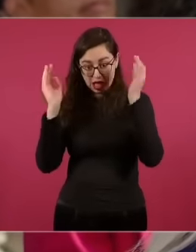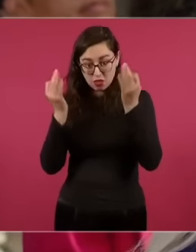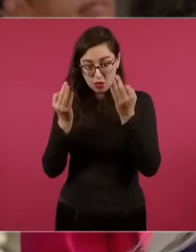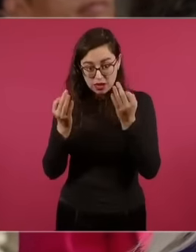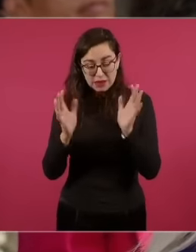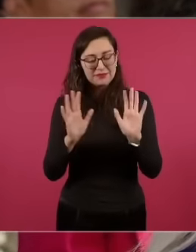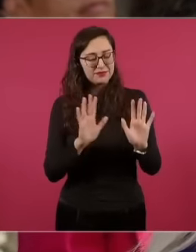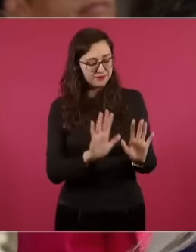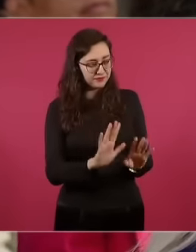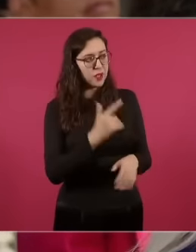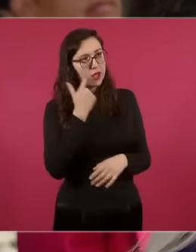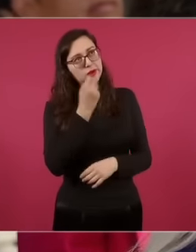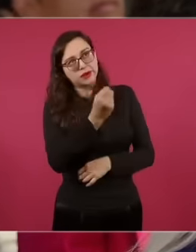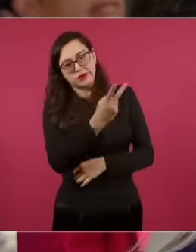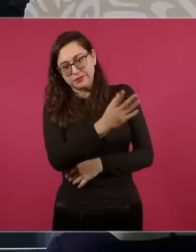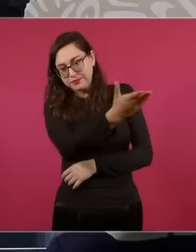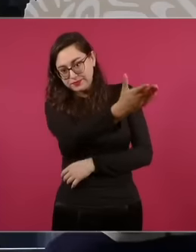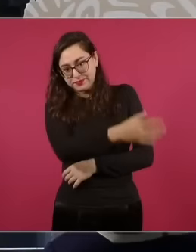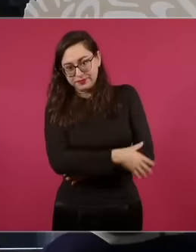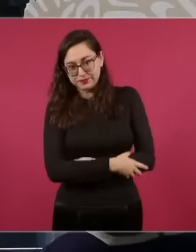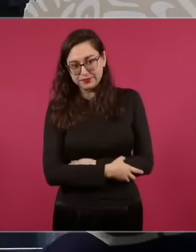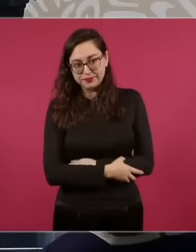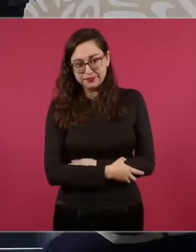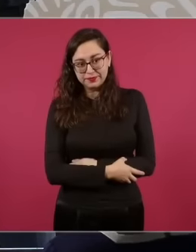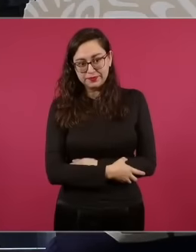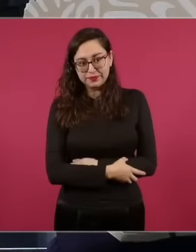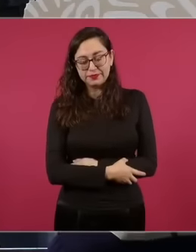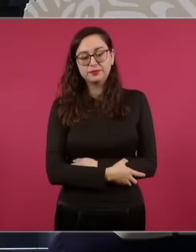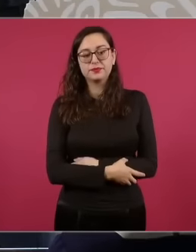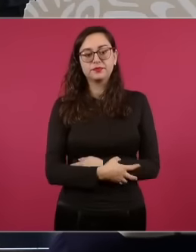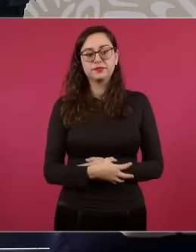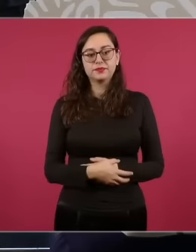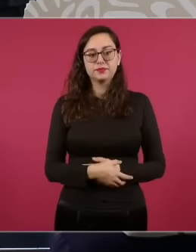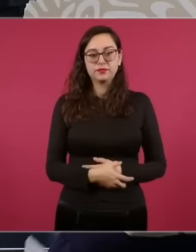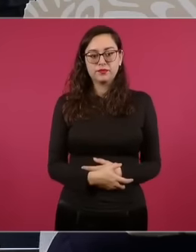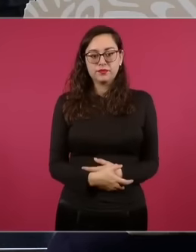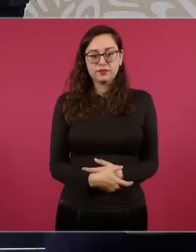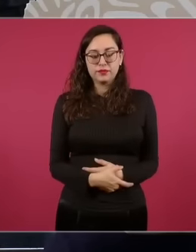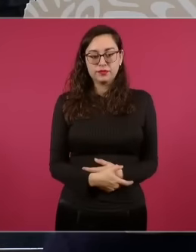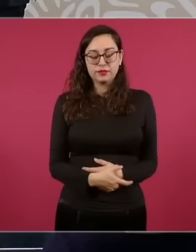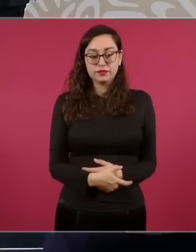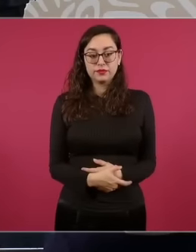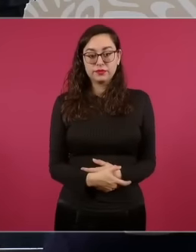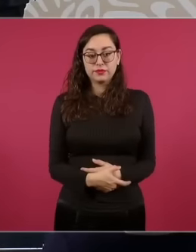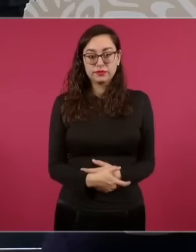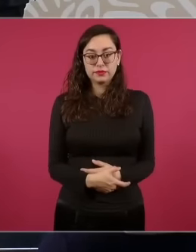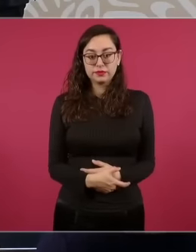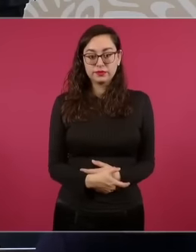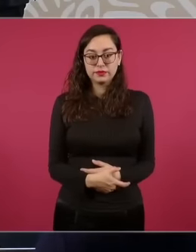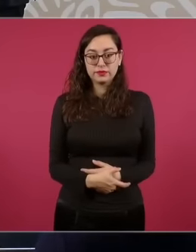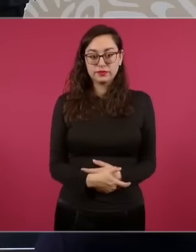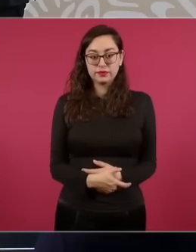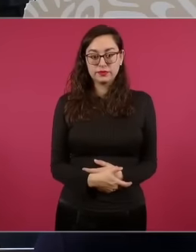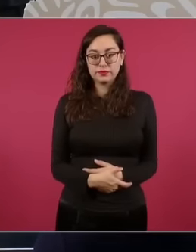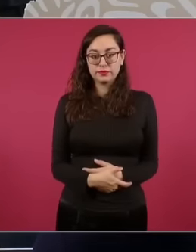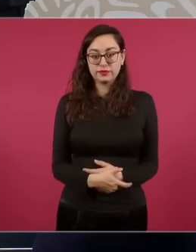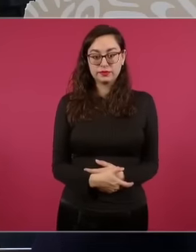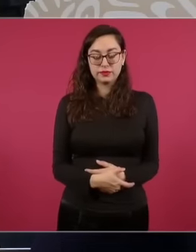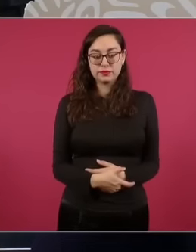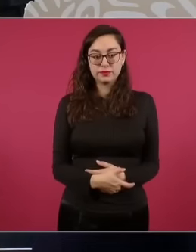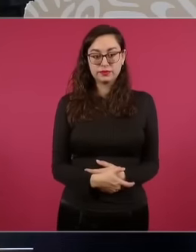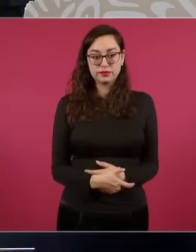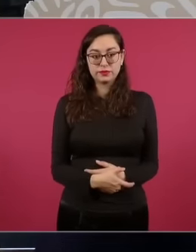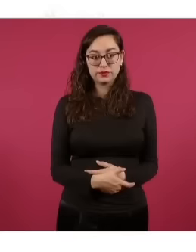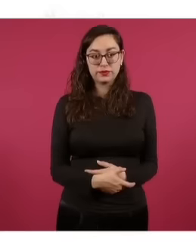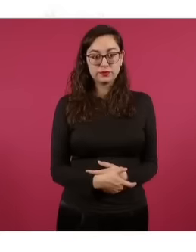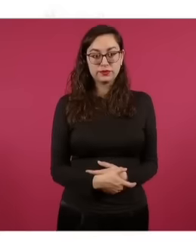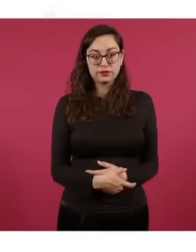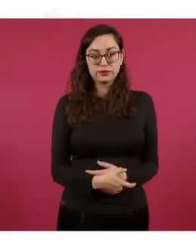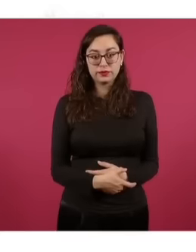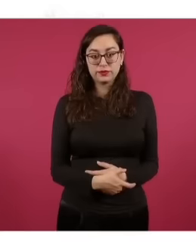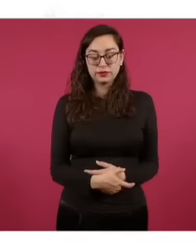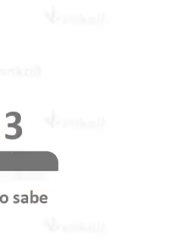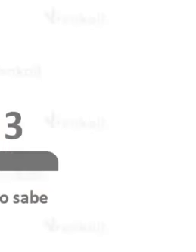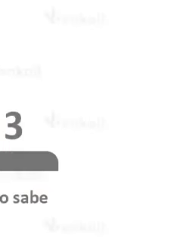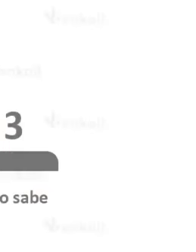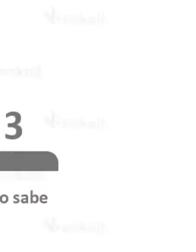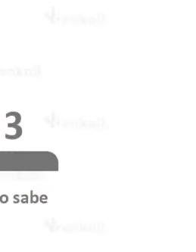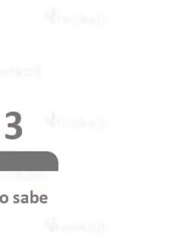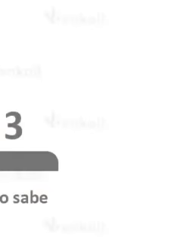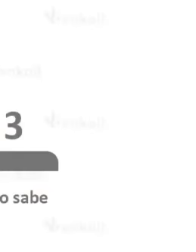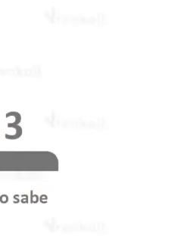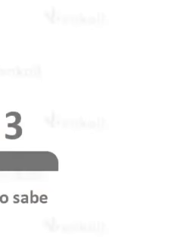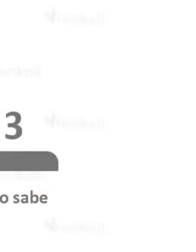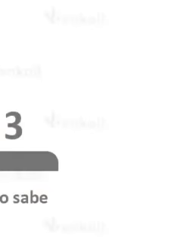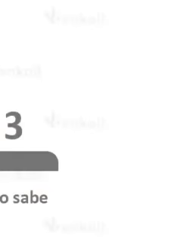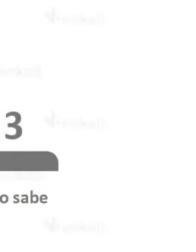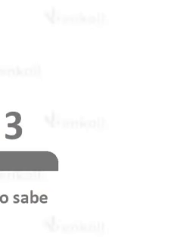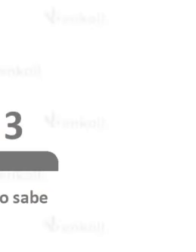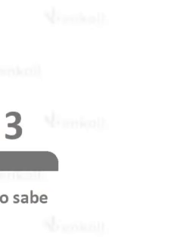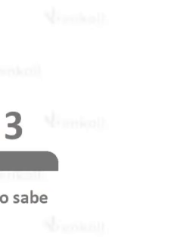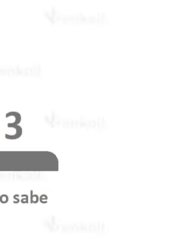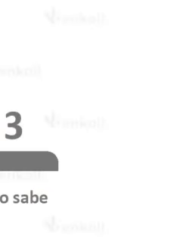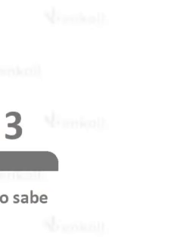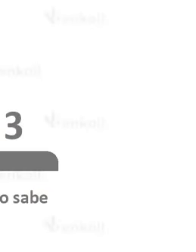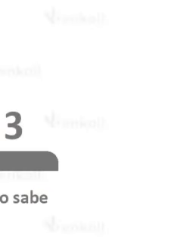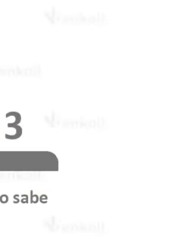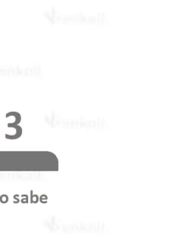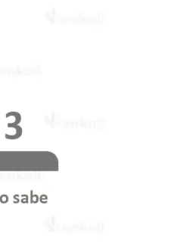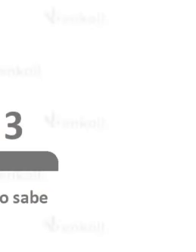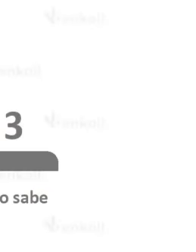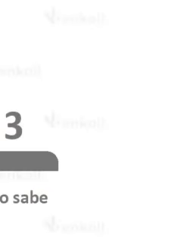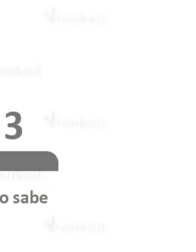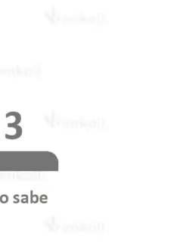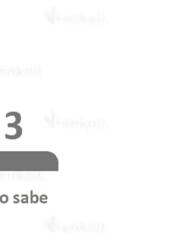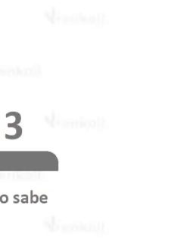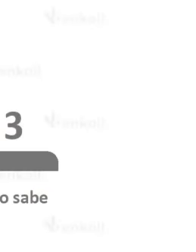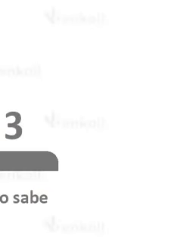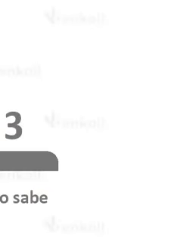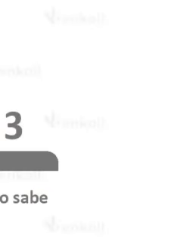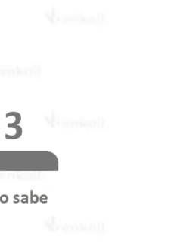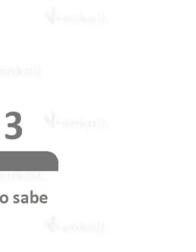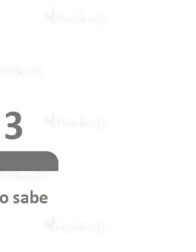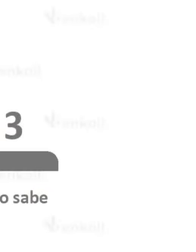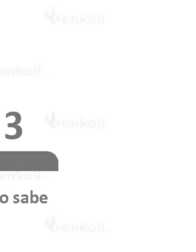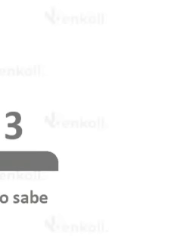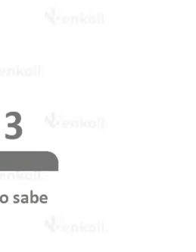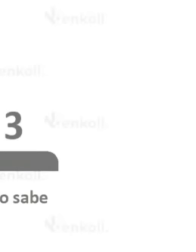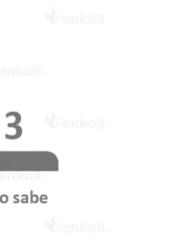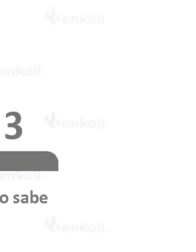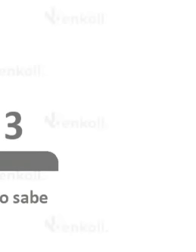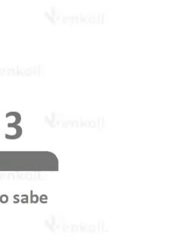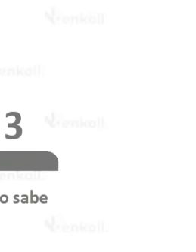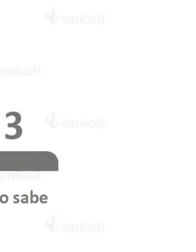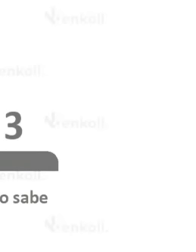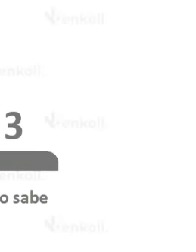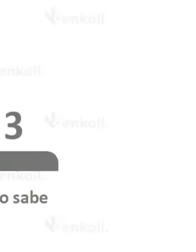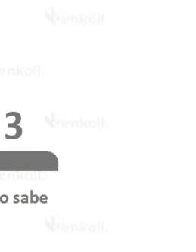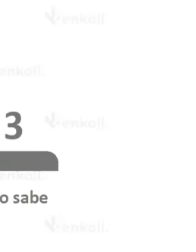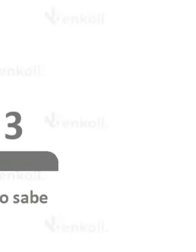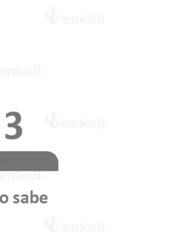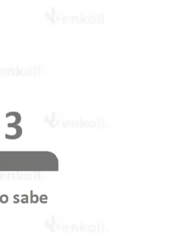queen customs, it's already 76, yes, I'm going to throw oil, eh, this one. You know that for